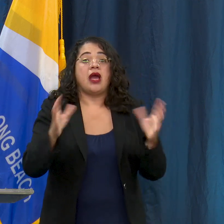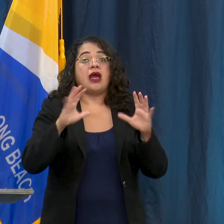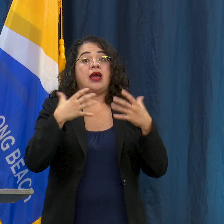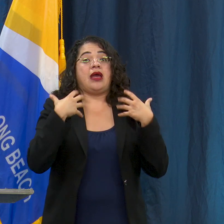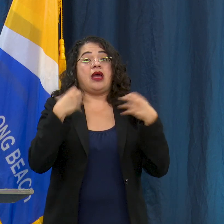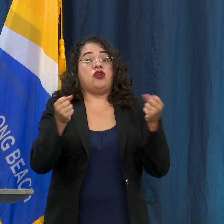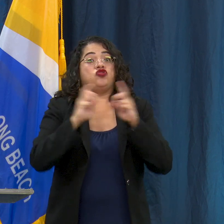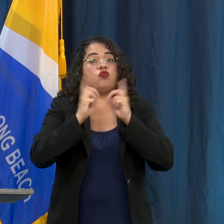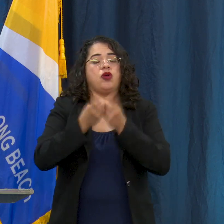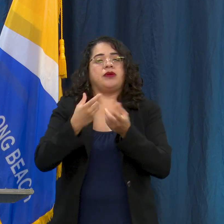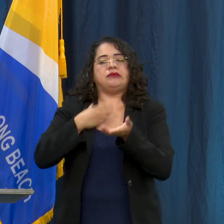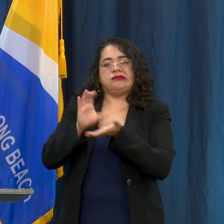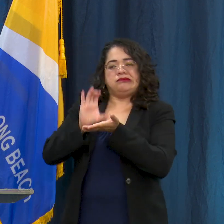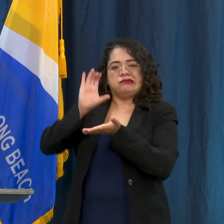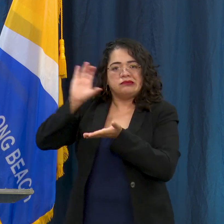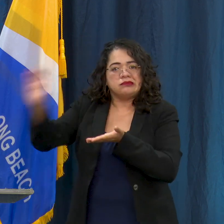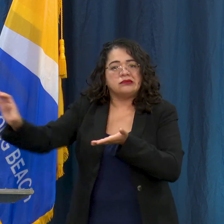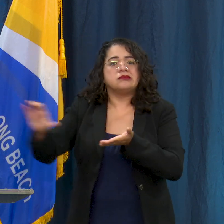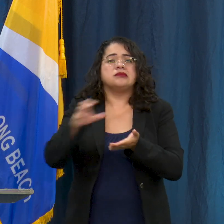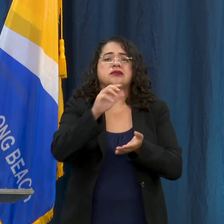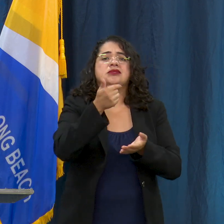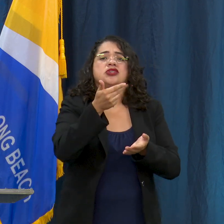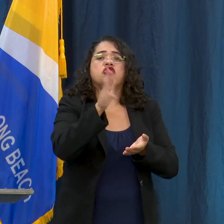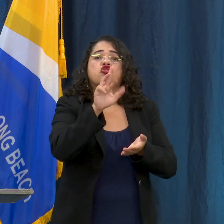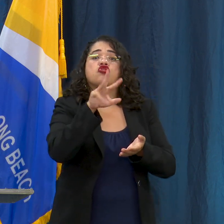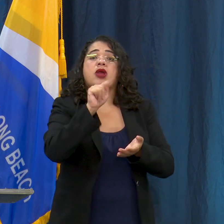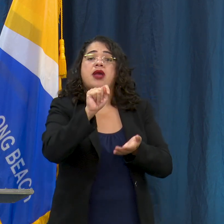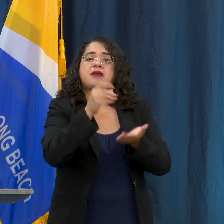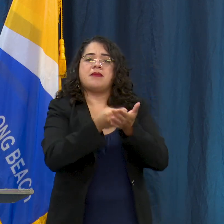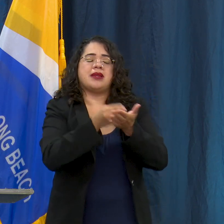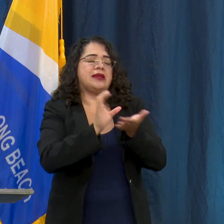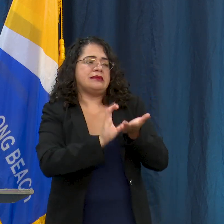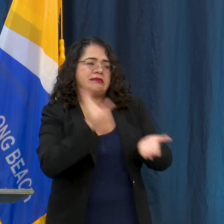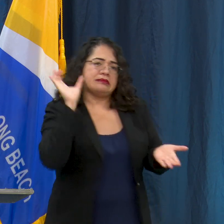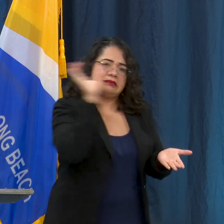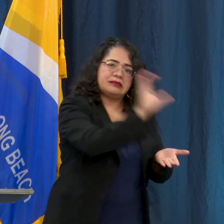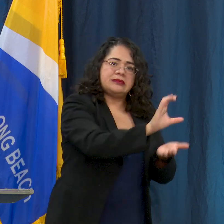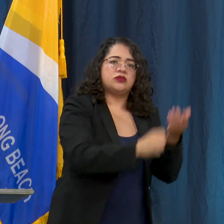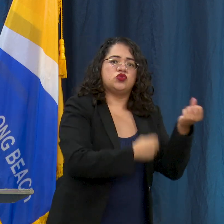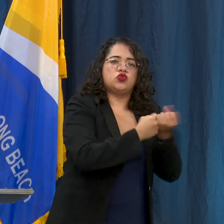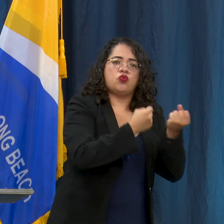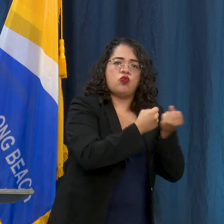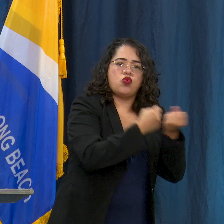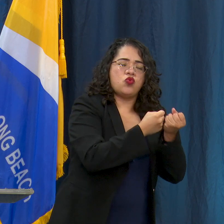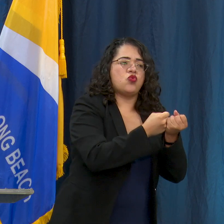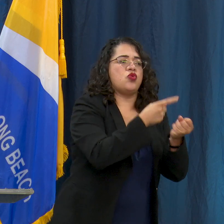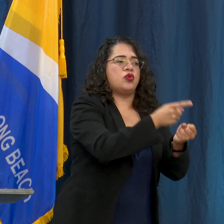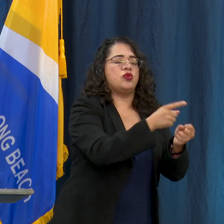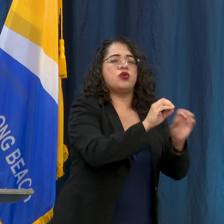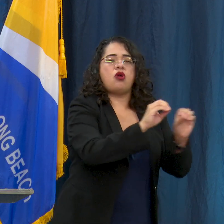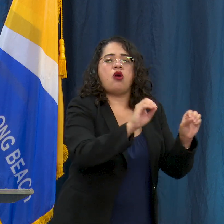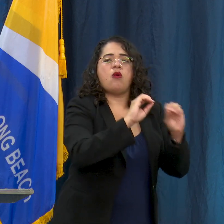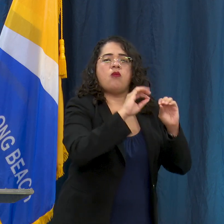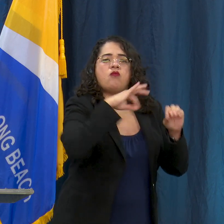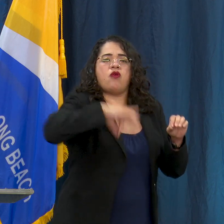put out grants for small businesses, we have done everything we can to support the community and we'll continue to do that work but that of course comes at a